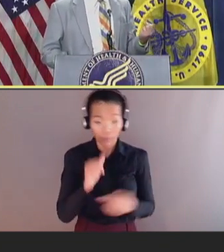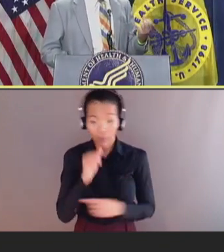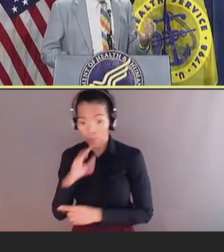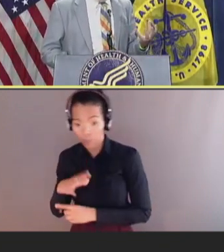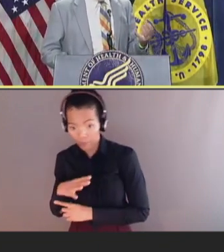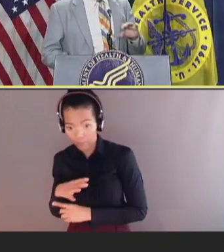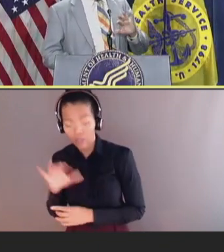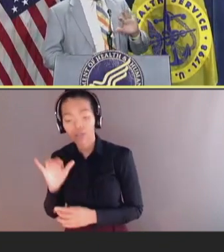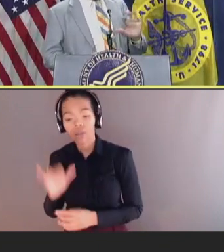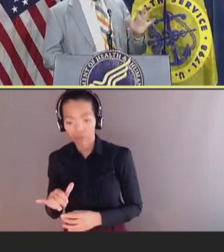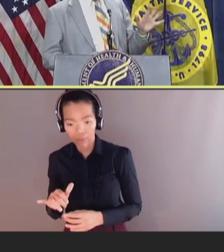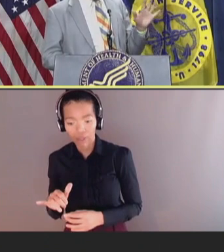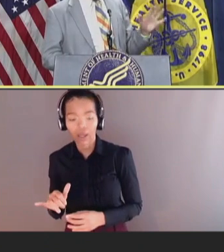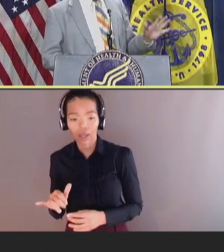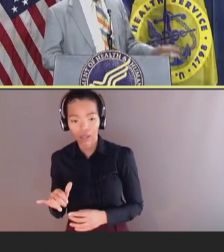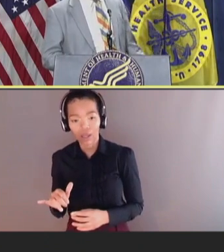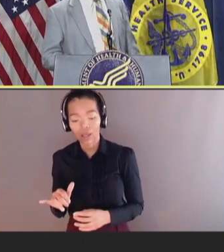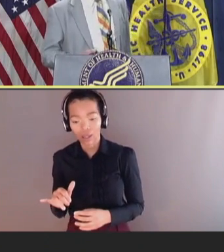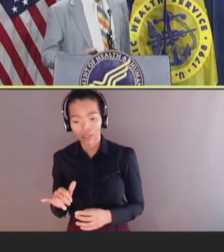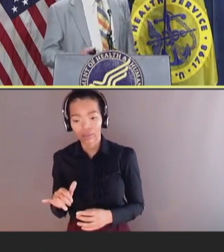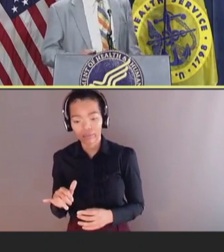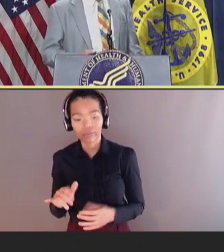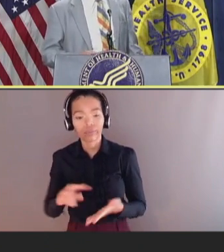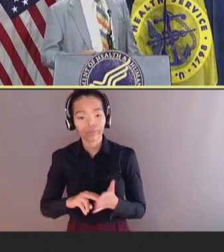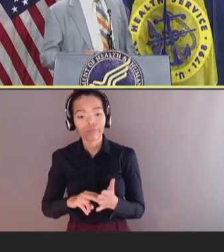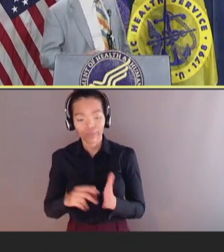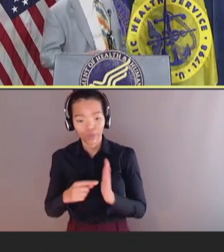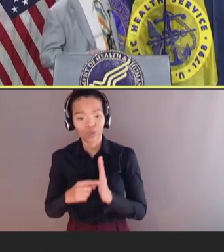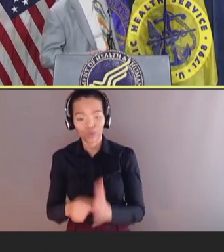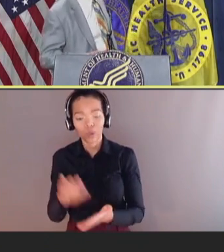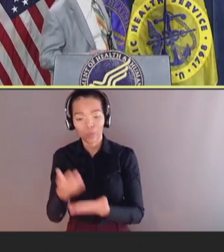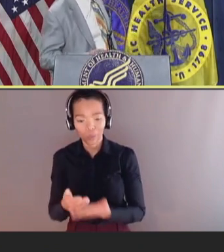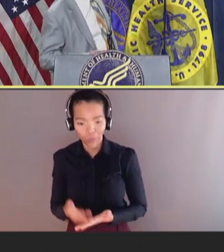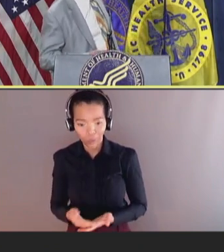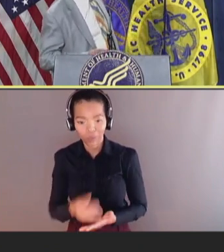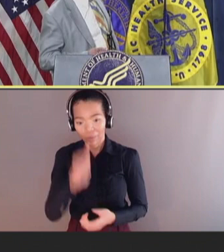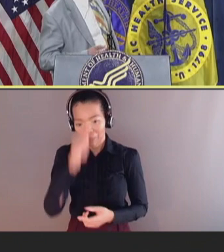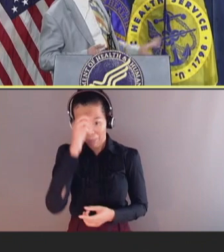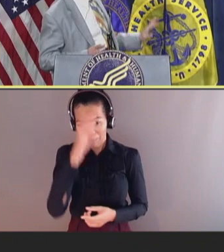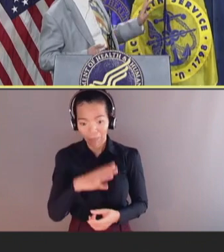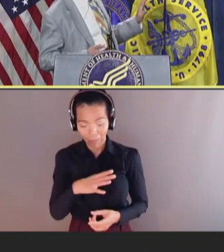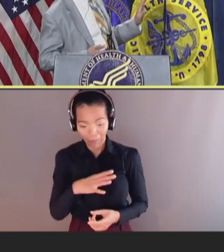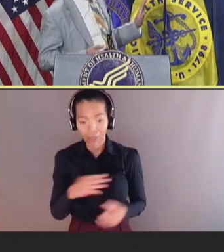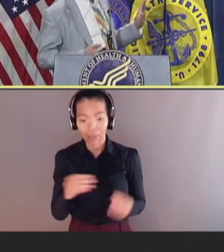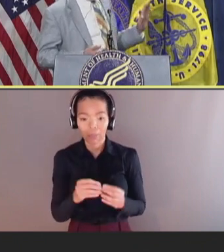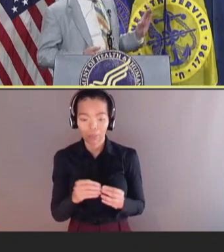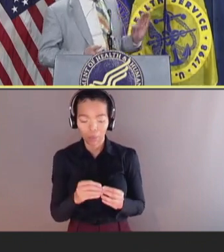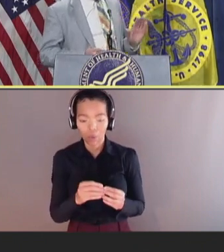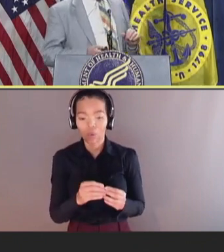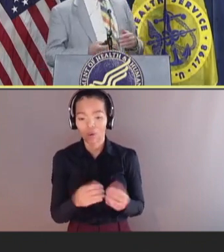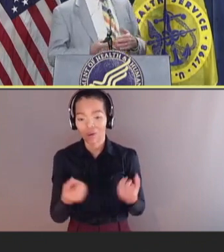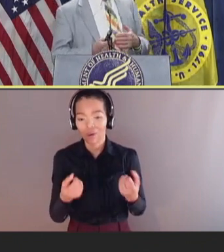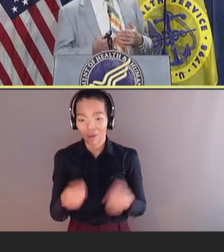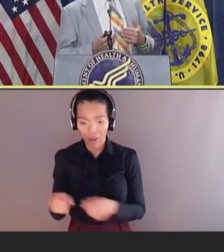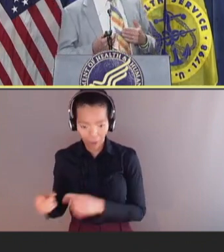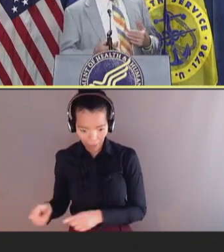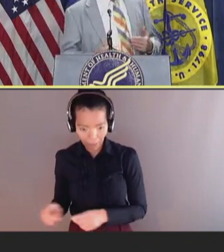having a higher risk of TB disease progression. We found fourfold more genes being switched on